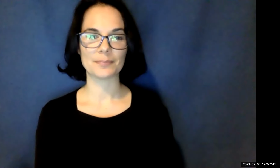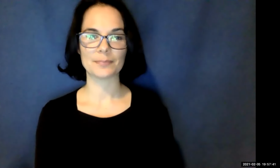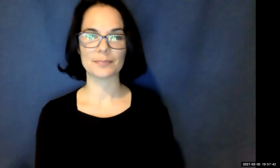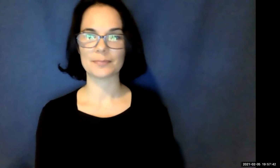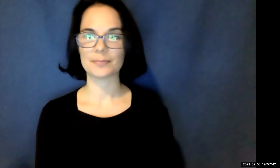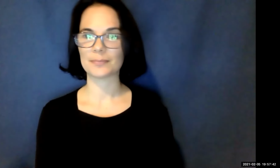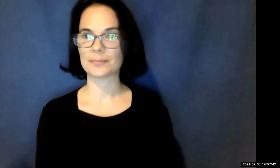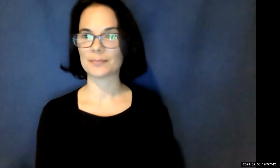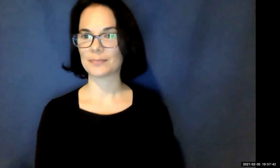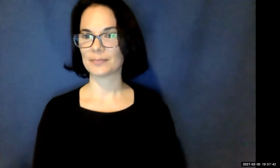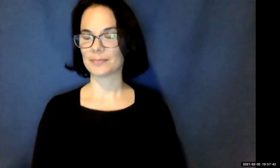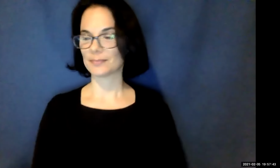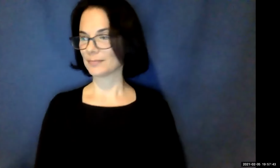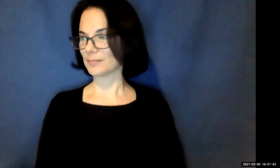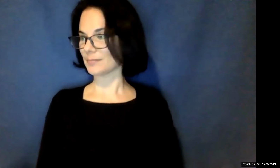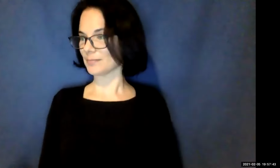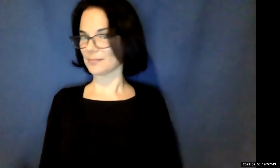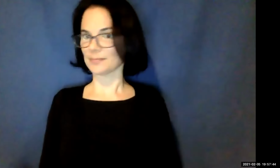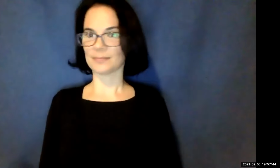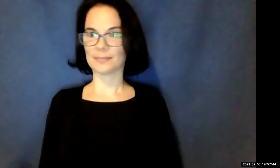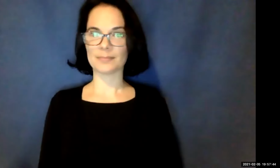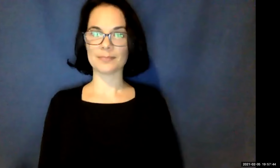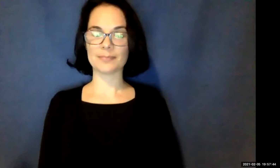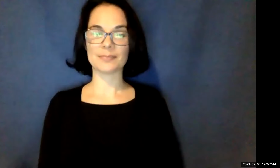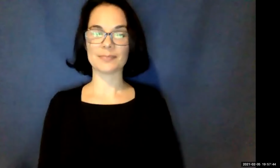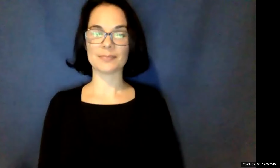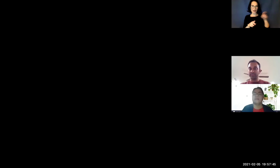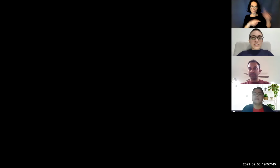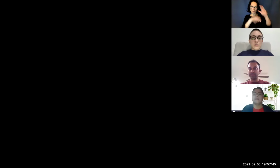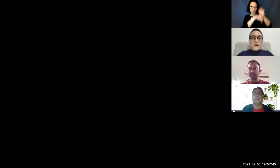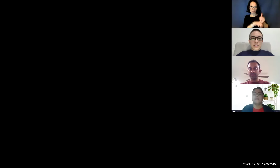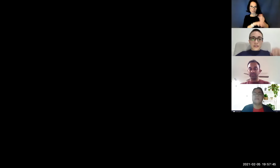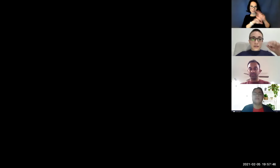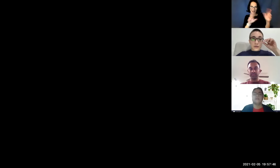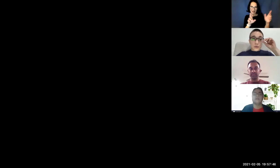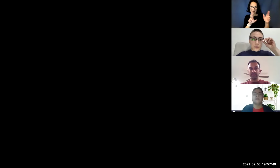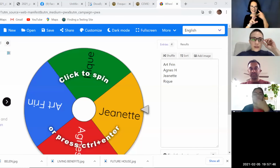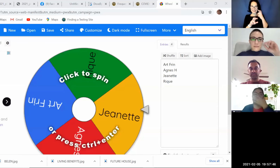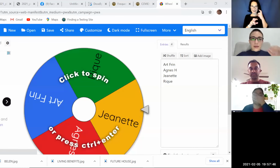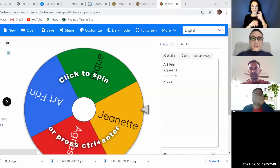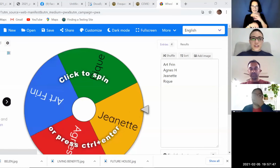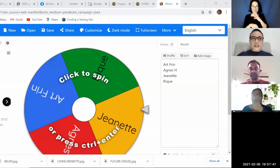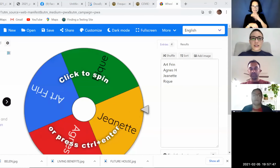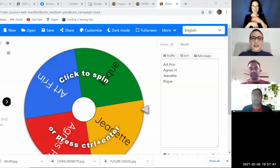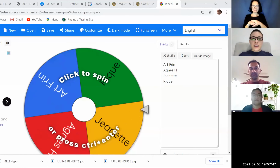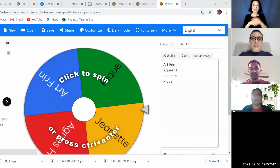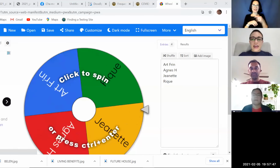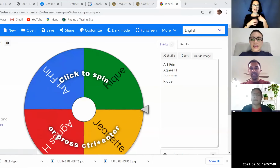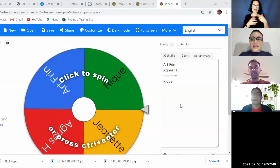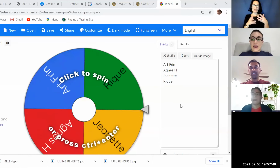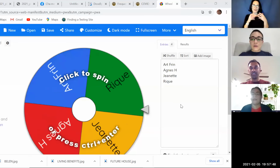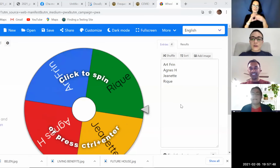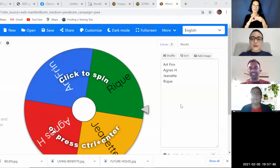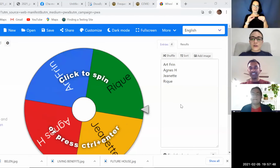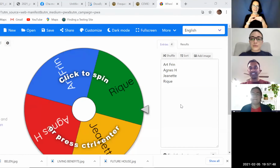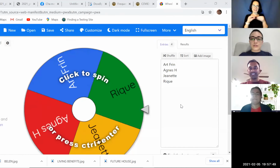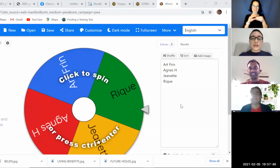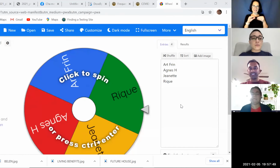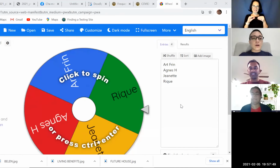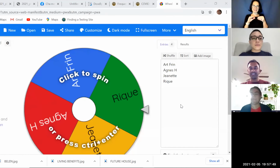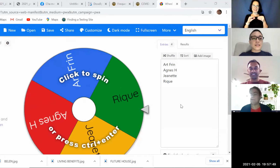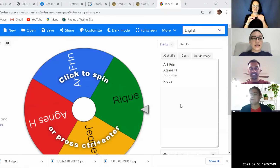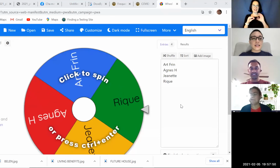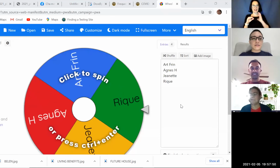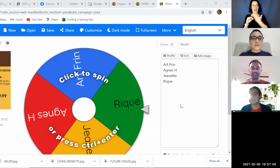And while you’re getting that ready, I also wanted to mention that our program